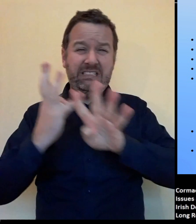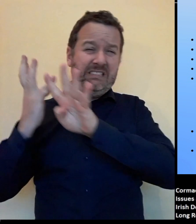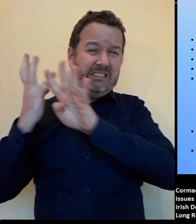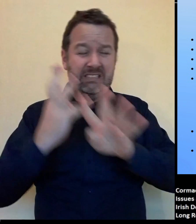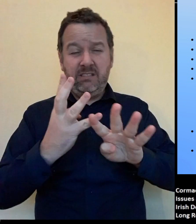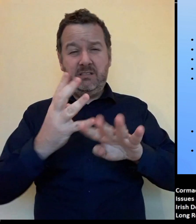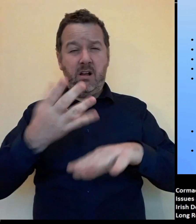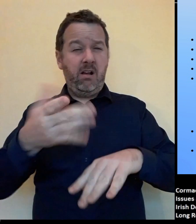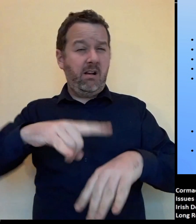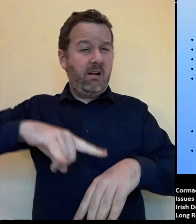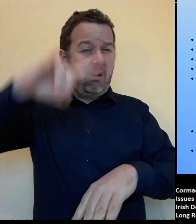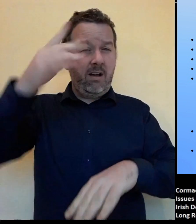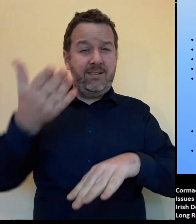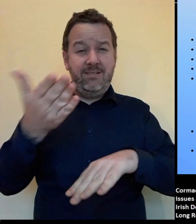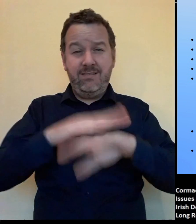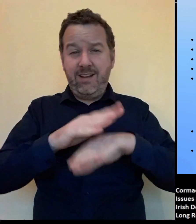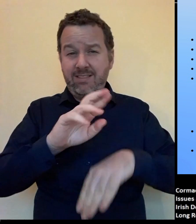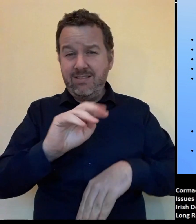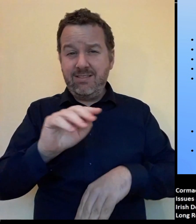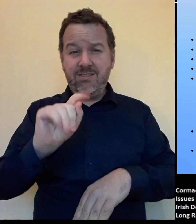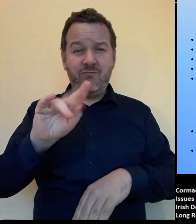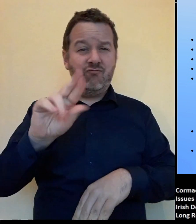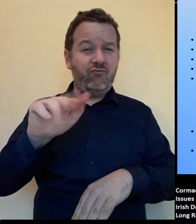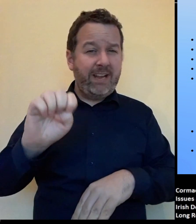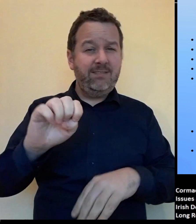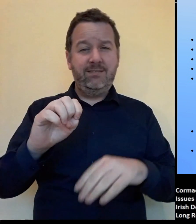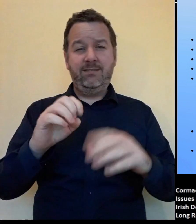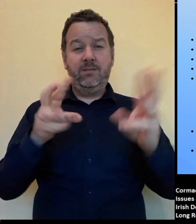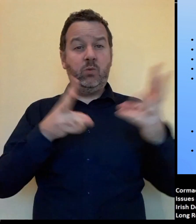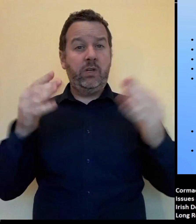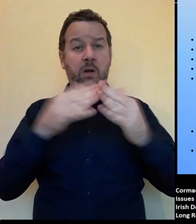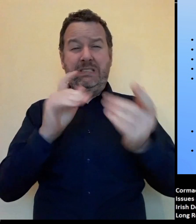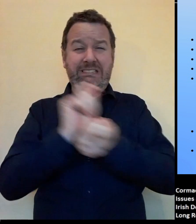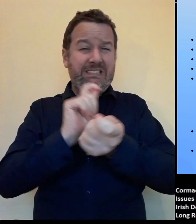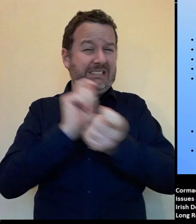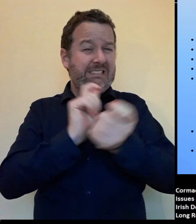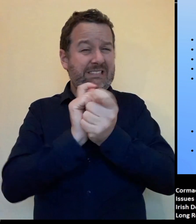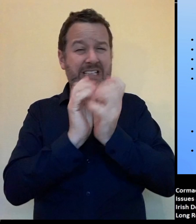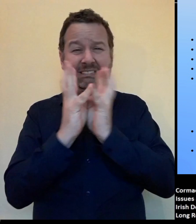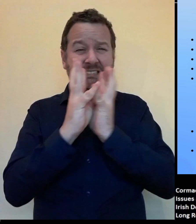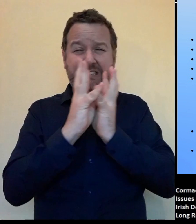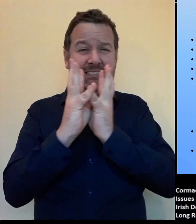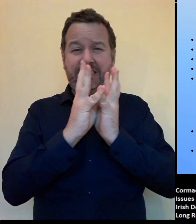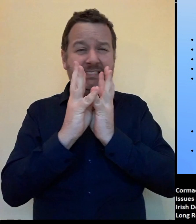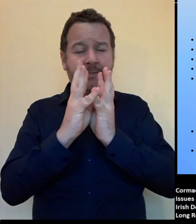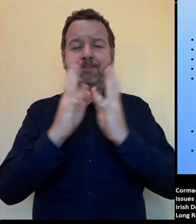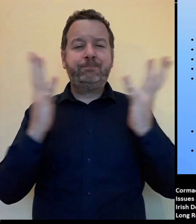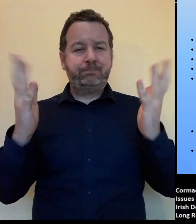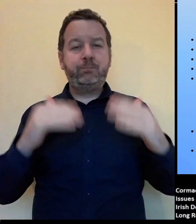There were massive mortality rates and overcrowding in the workhouses.